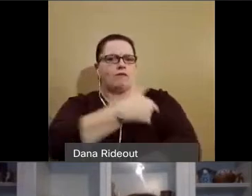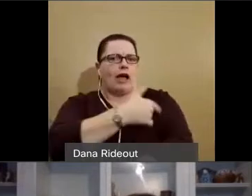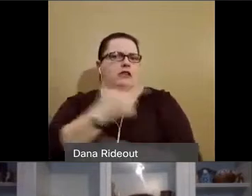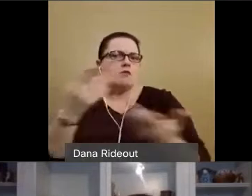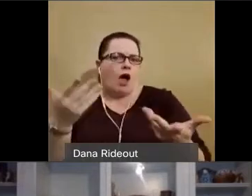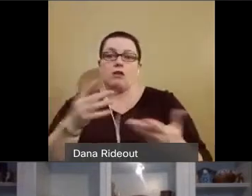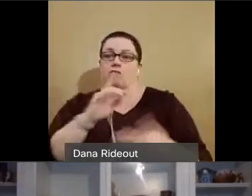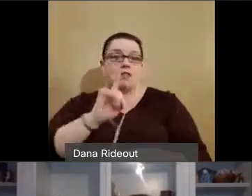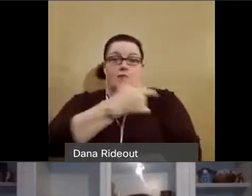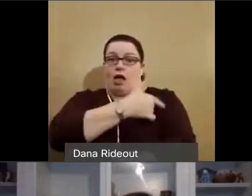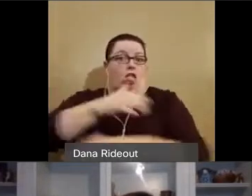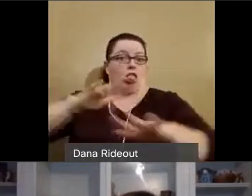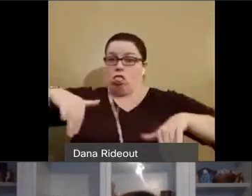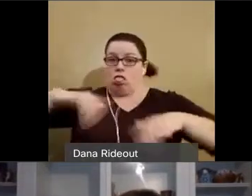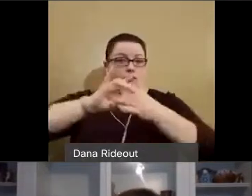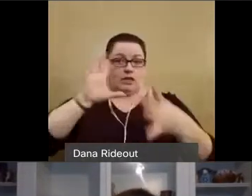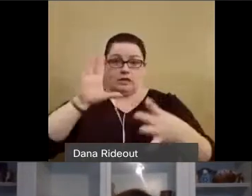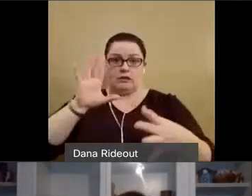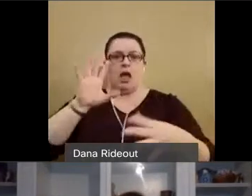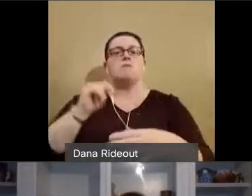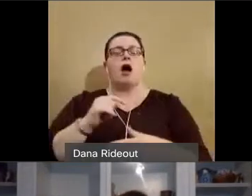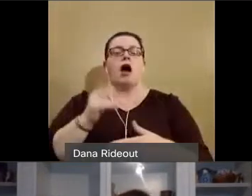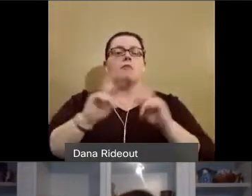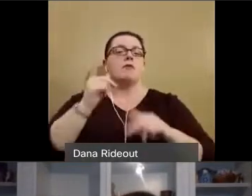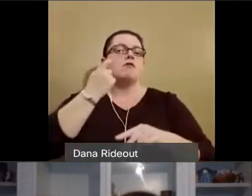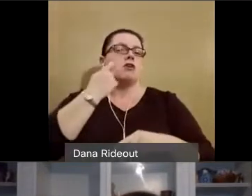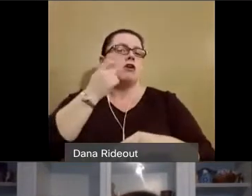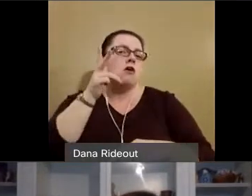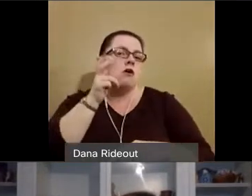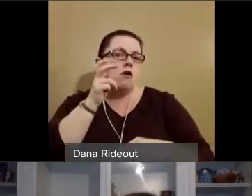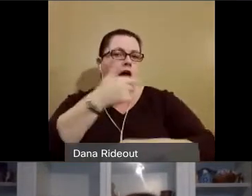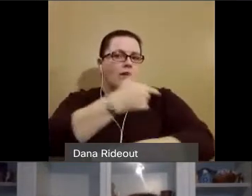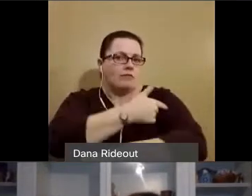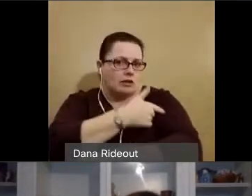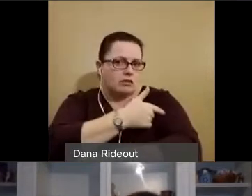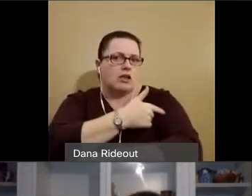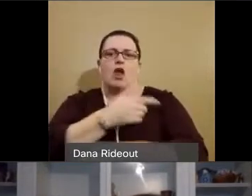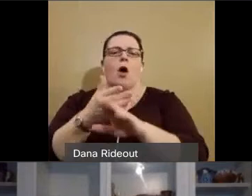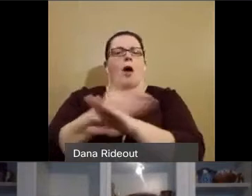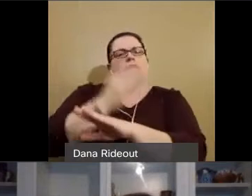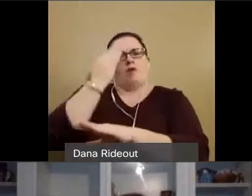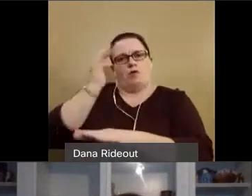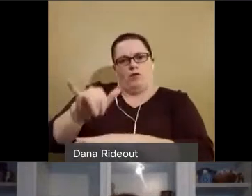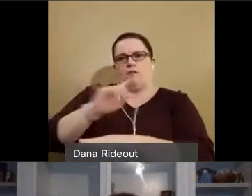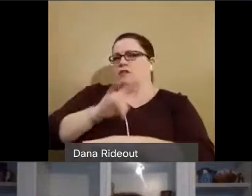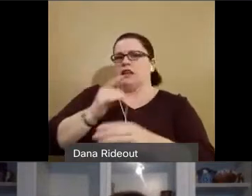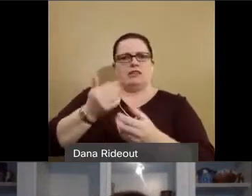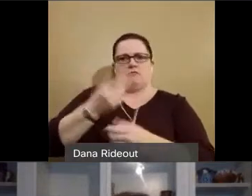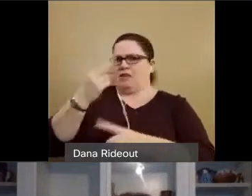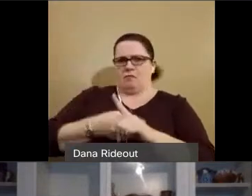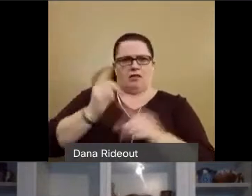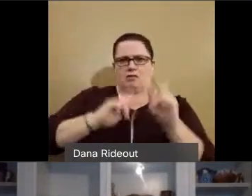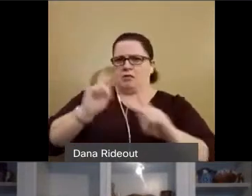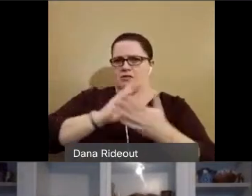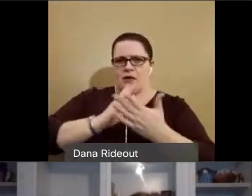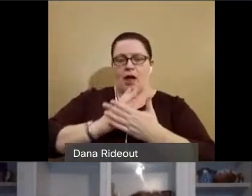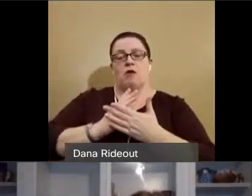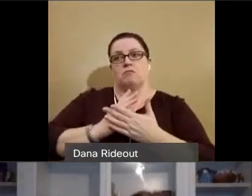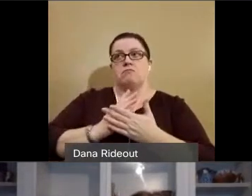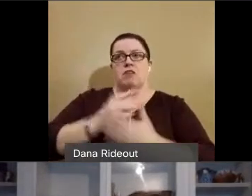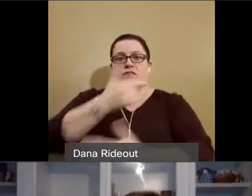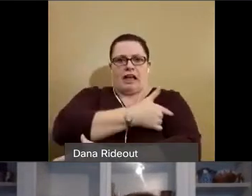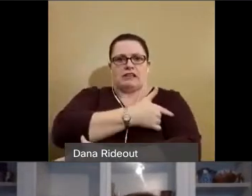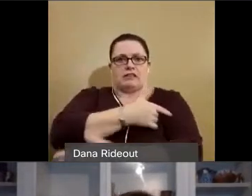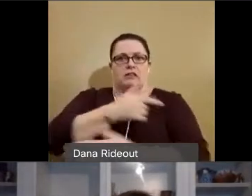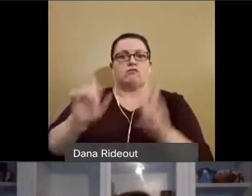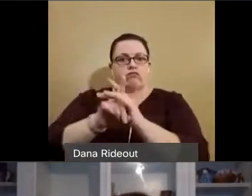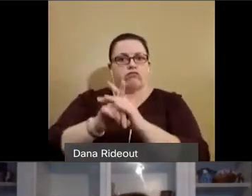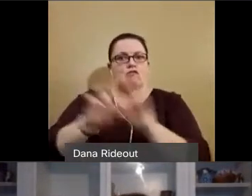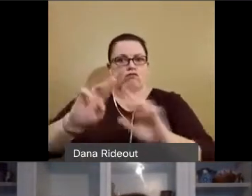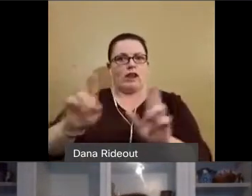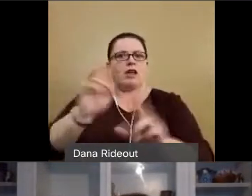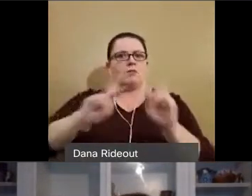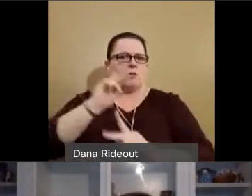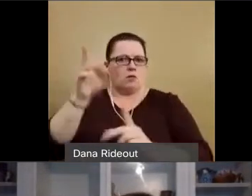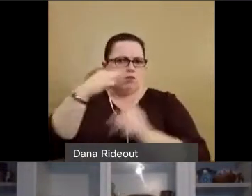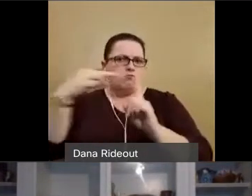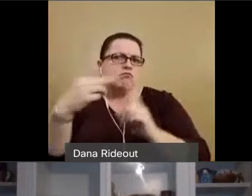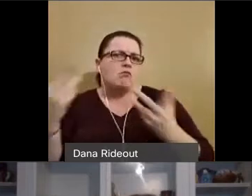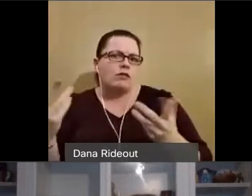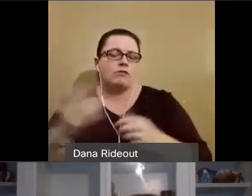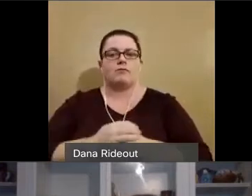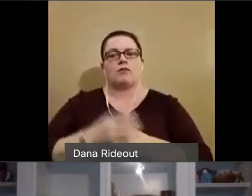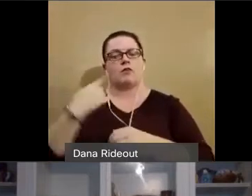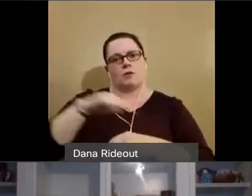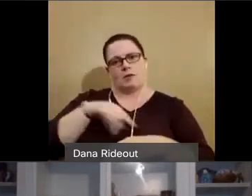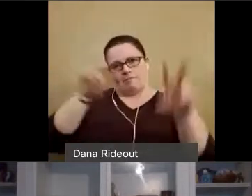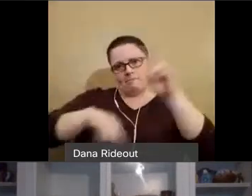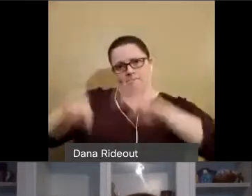Just just recently have we even heard about the vaccine but before we even knew about that we have been for months talking about how are people going to perceive this vaccine? So, we're looking at a lot of different folk groups and trying to figure out both how they're receiving it.